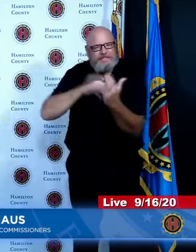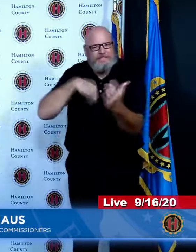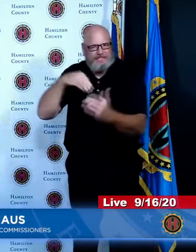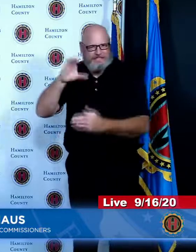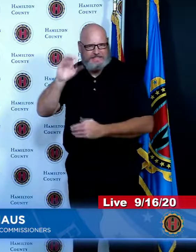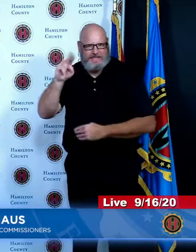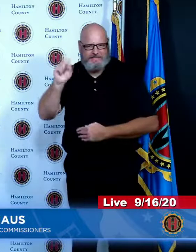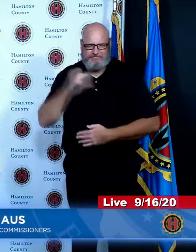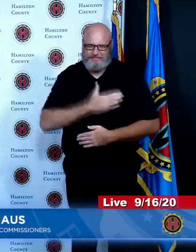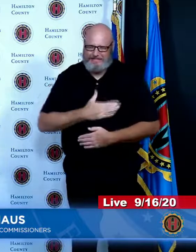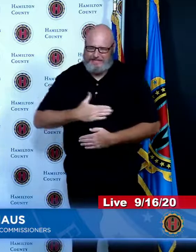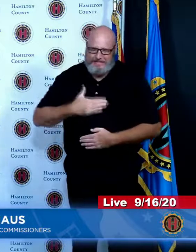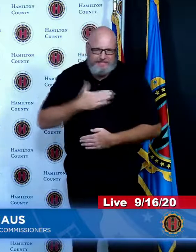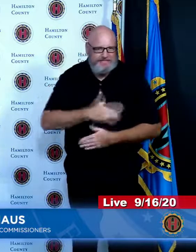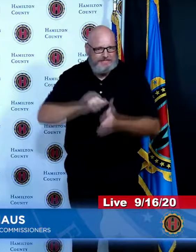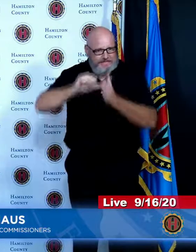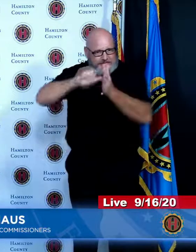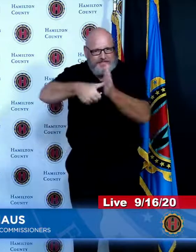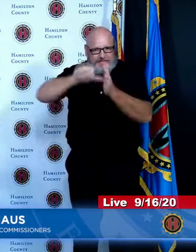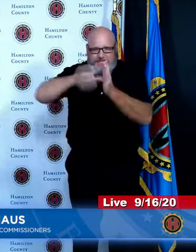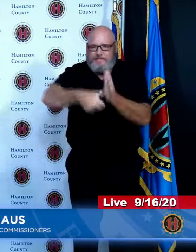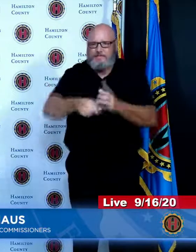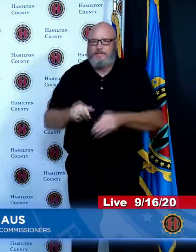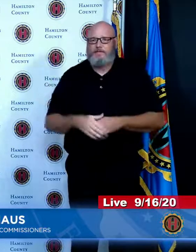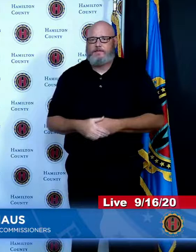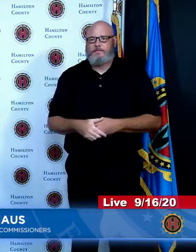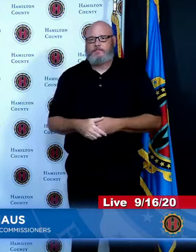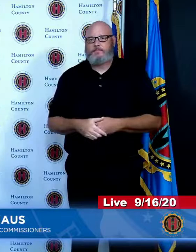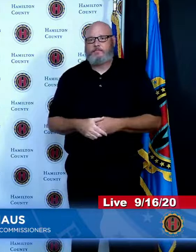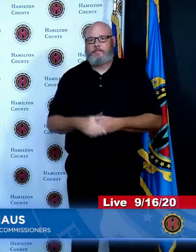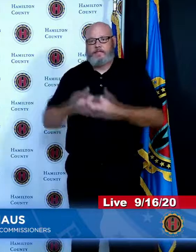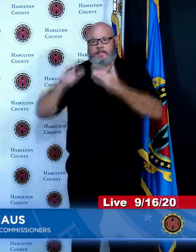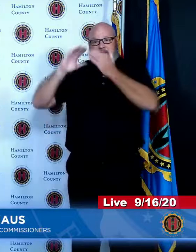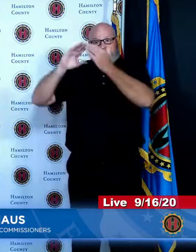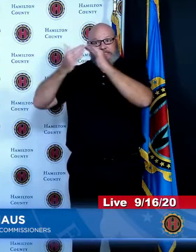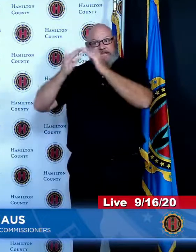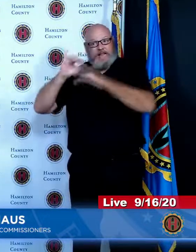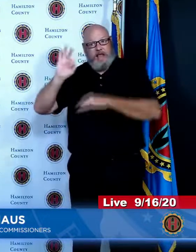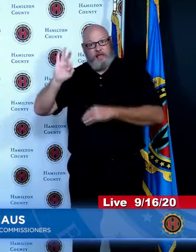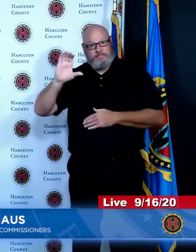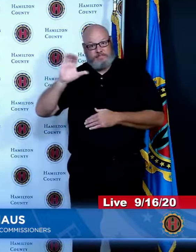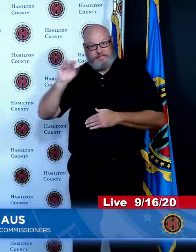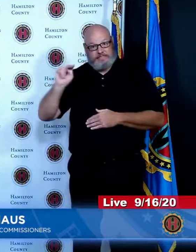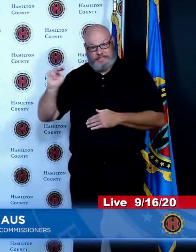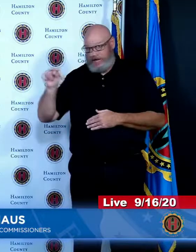we need a big push these last two weeks to show the growth that we know is